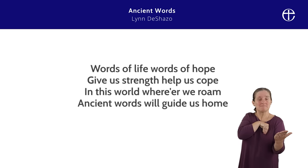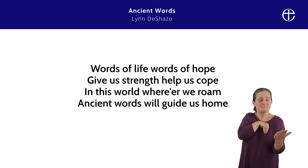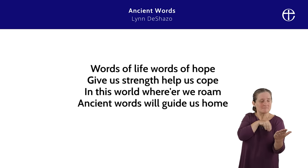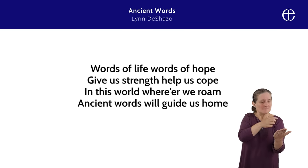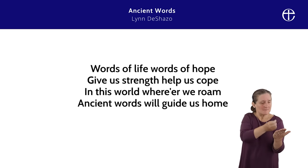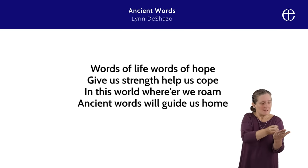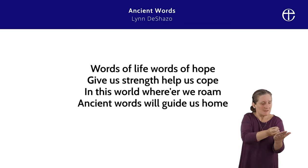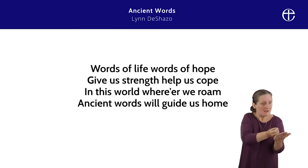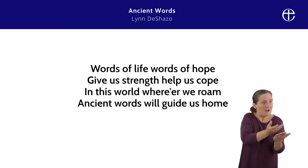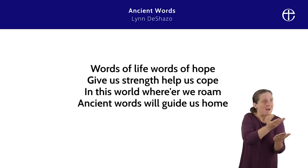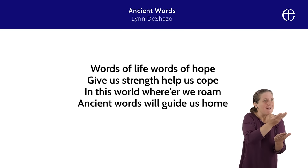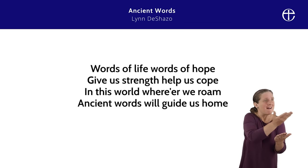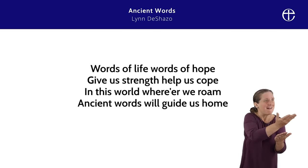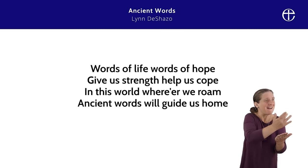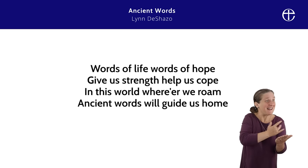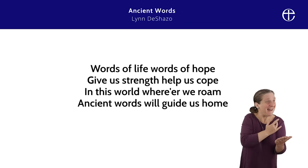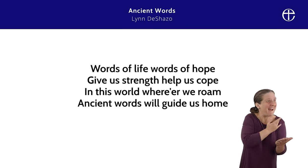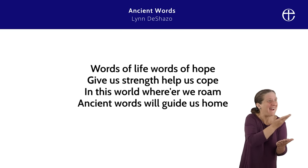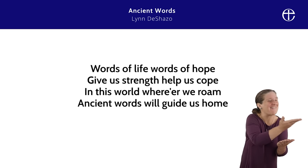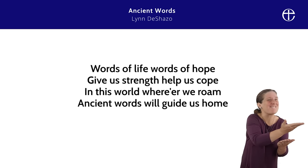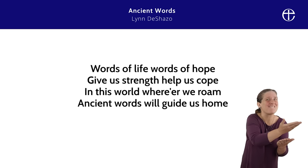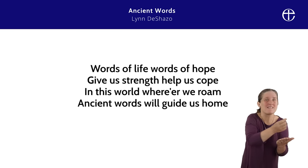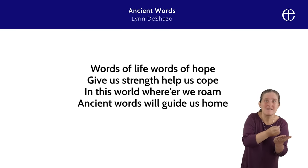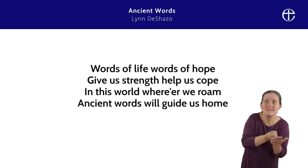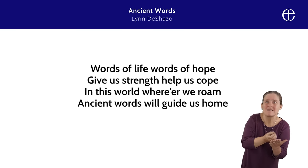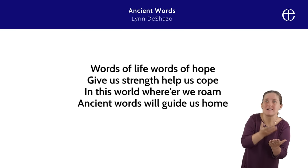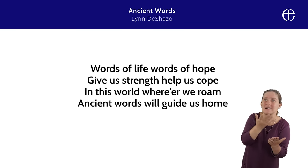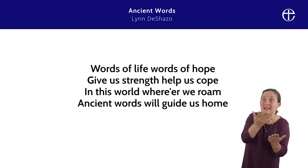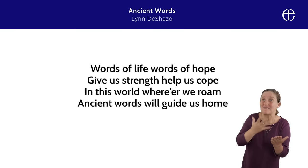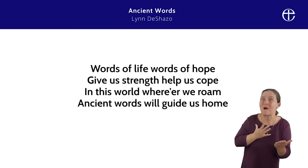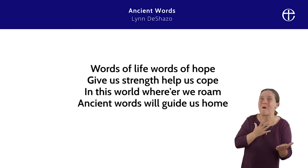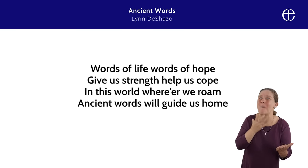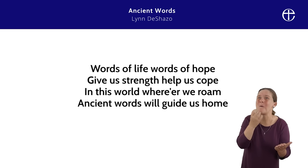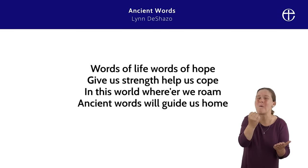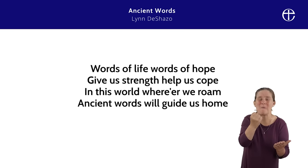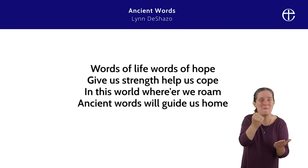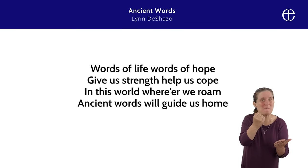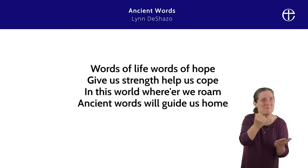Words of life, words of hope